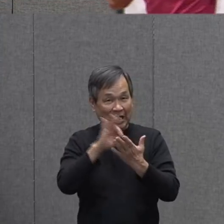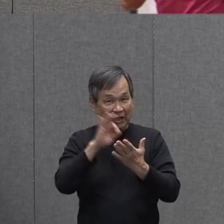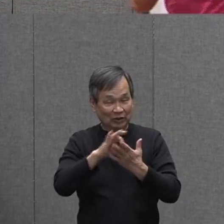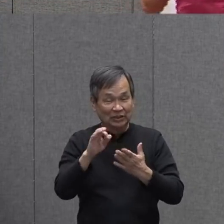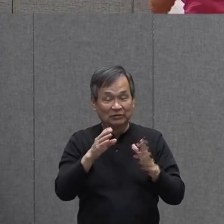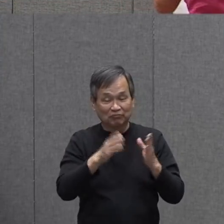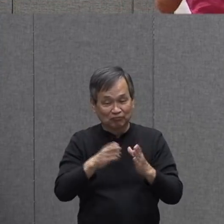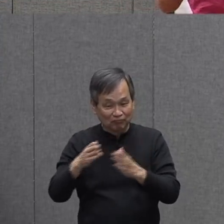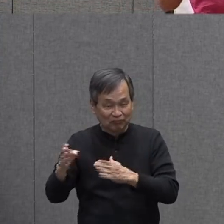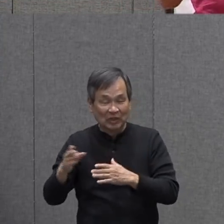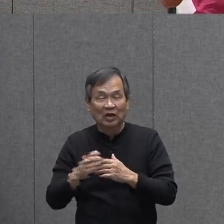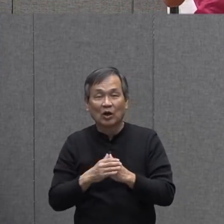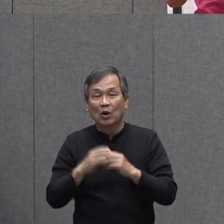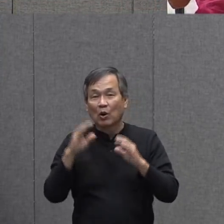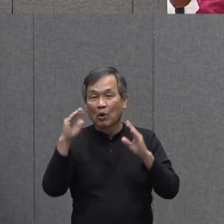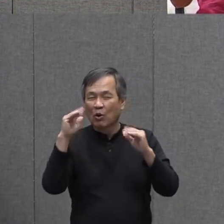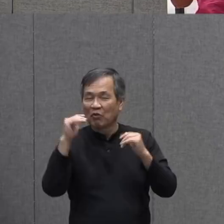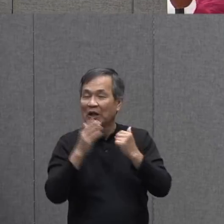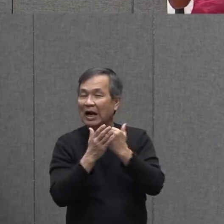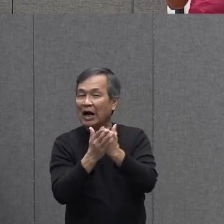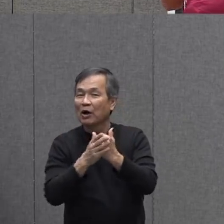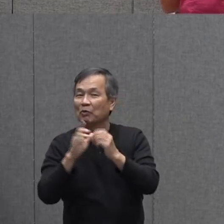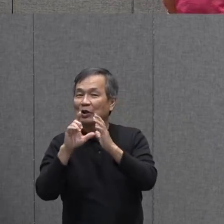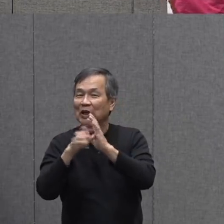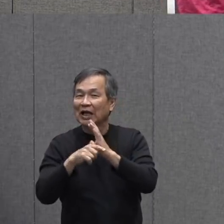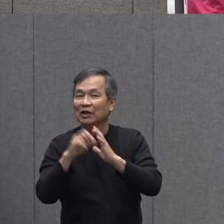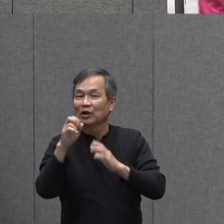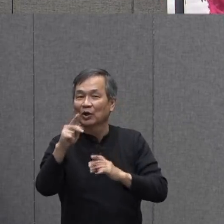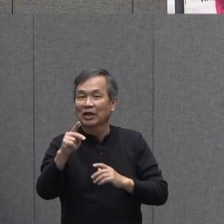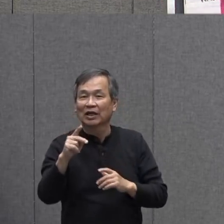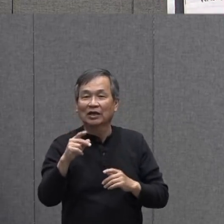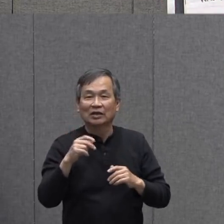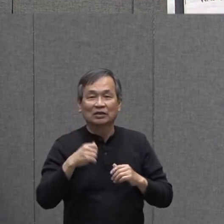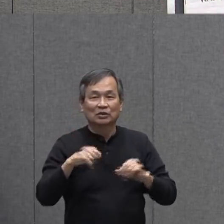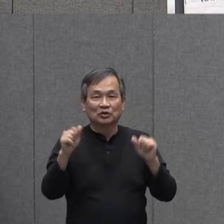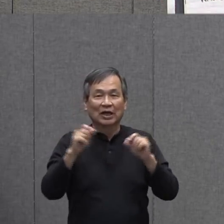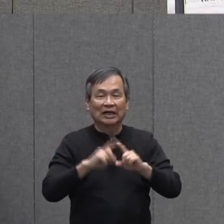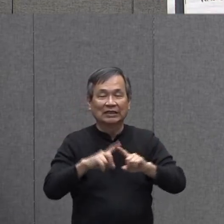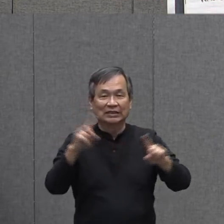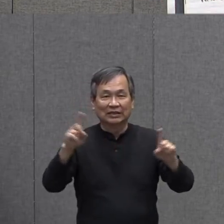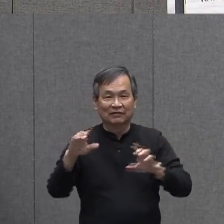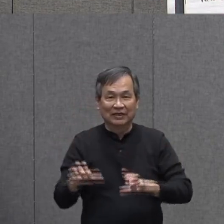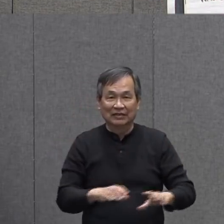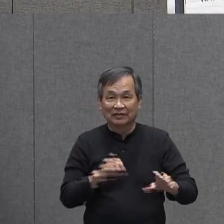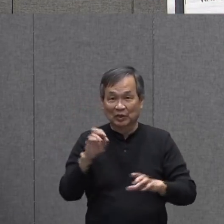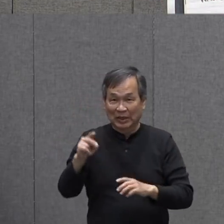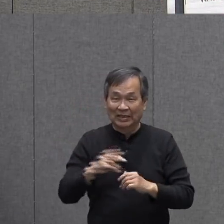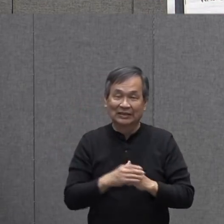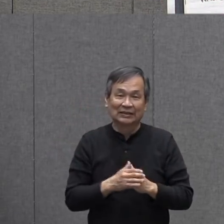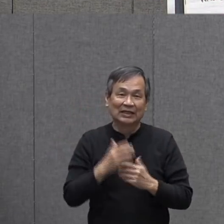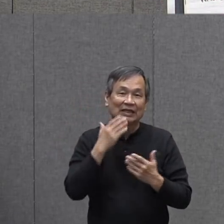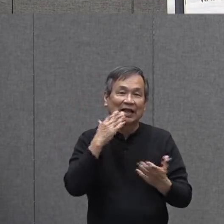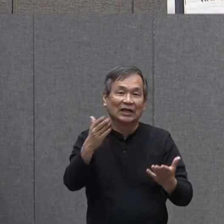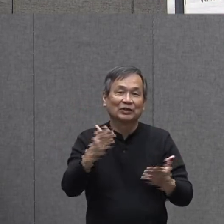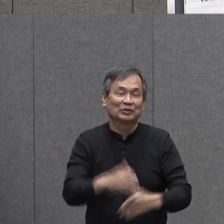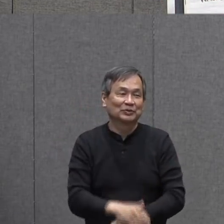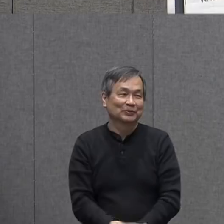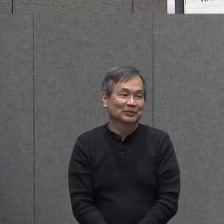And I hope that this will help you a little later on in the lesson when you try some activities with my other teacher friends, thank you so much.